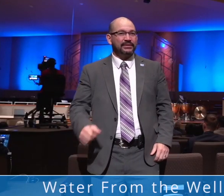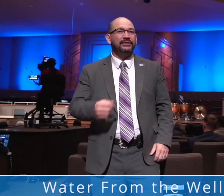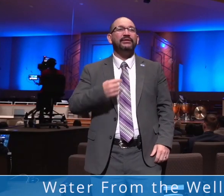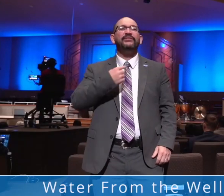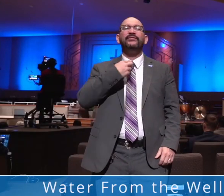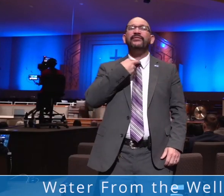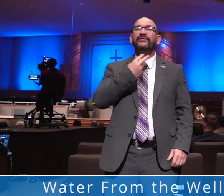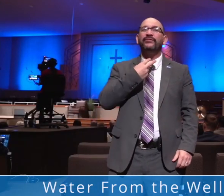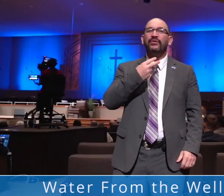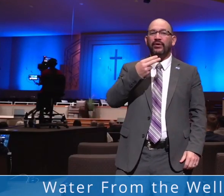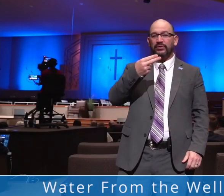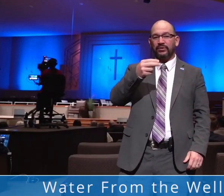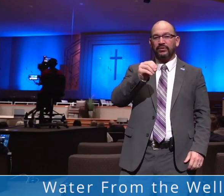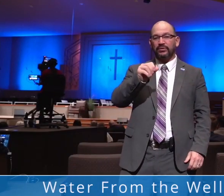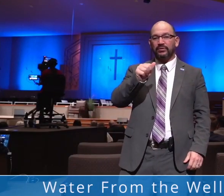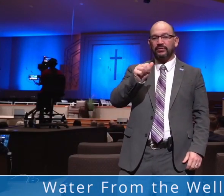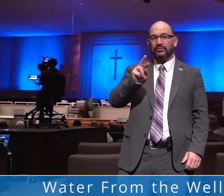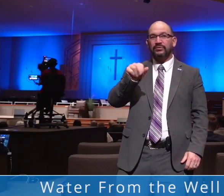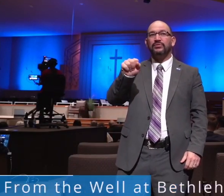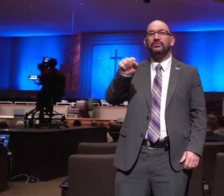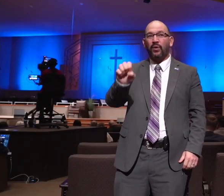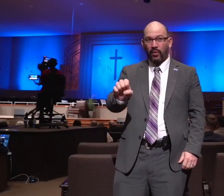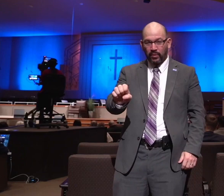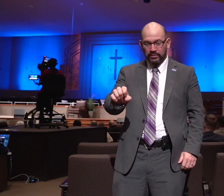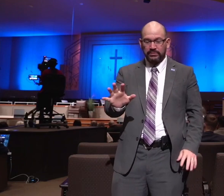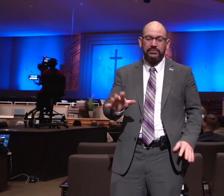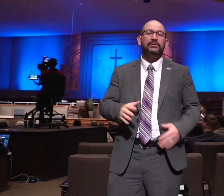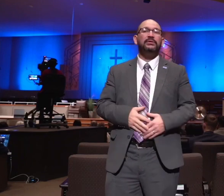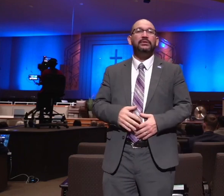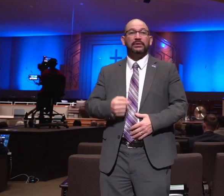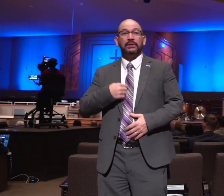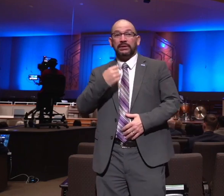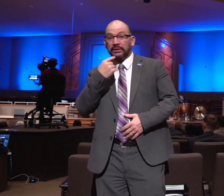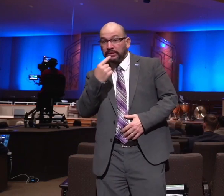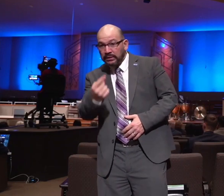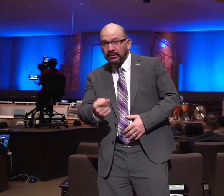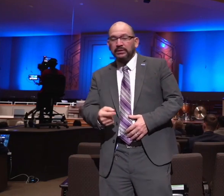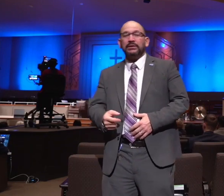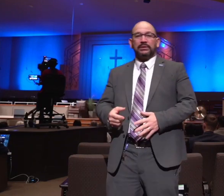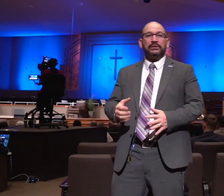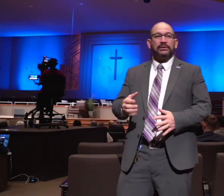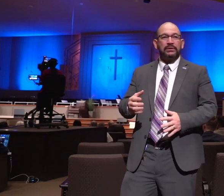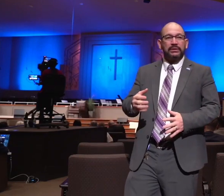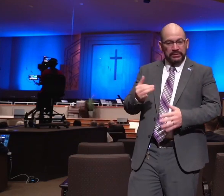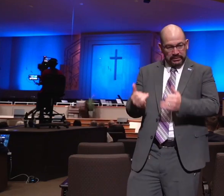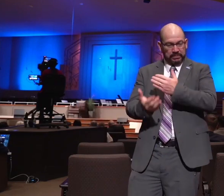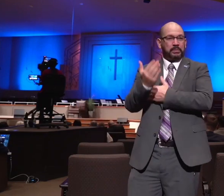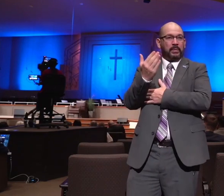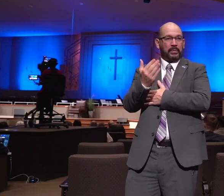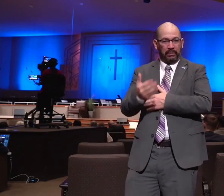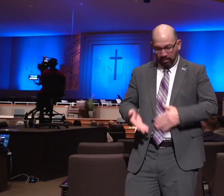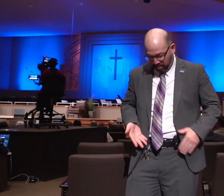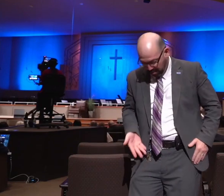oh mild cases shingles so my right leg